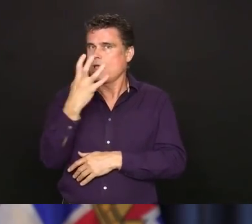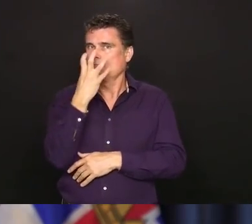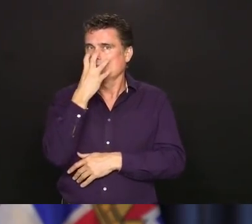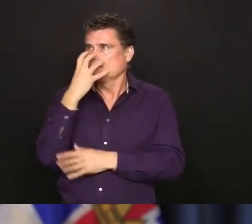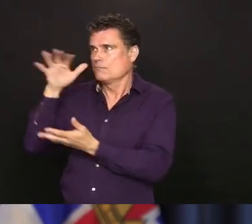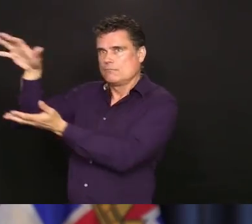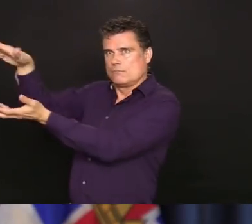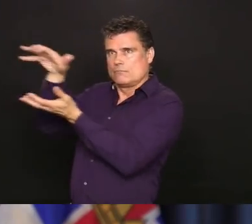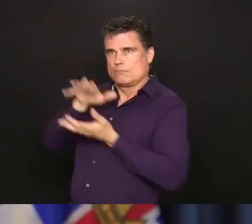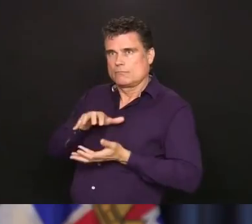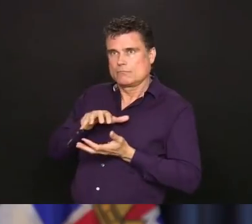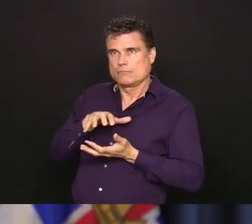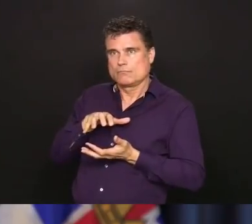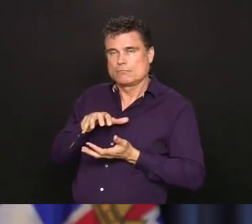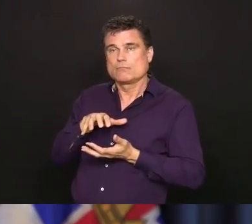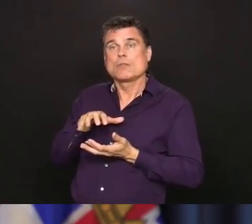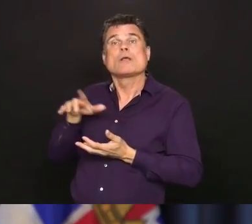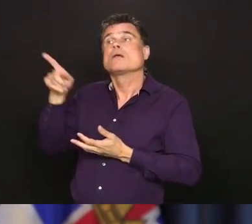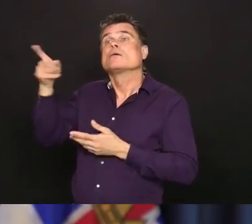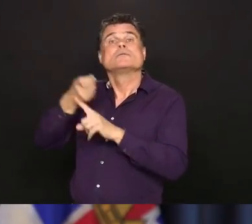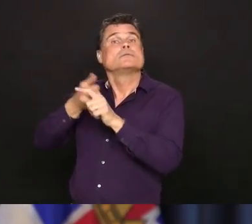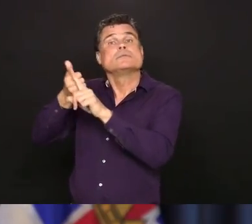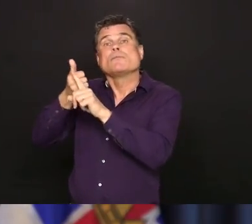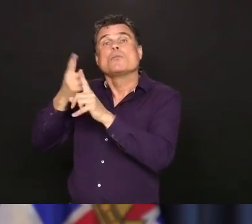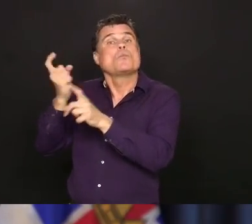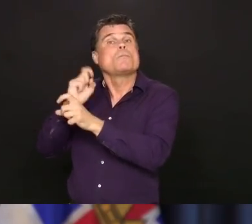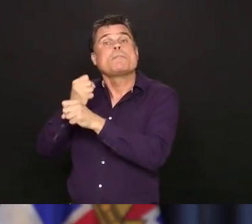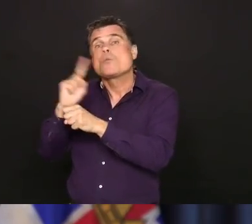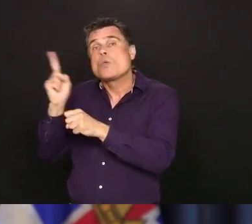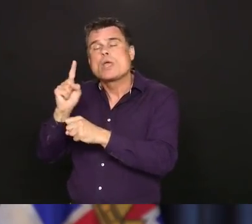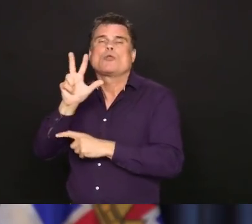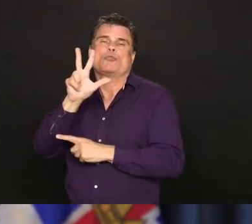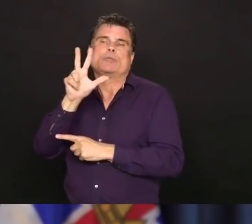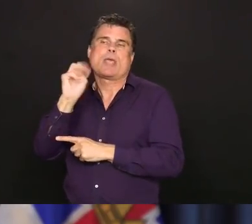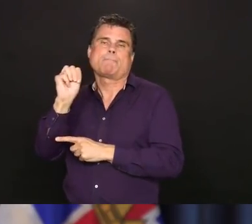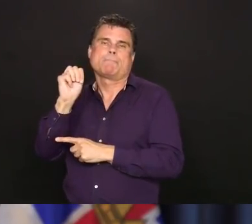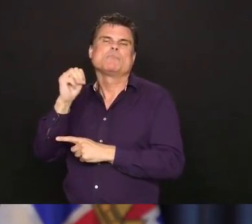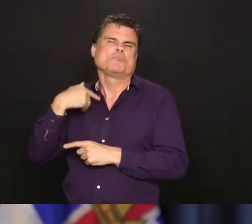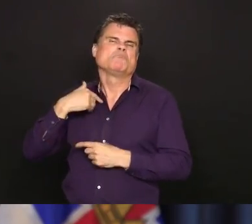donation donations and we're very appreciative of that. I wanted to bring people up